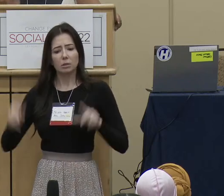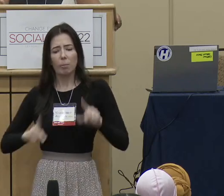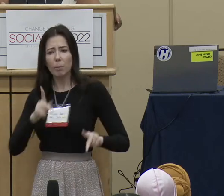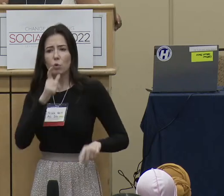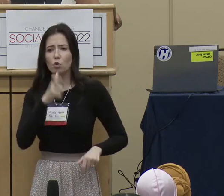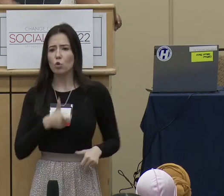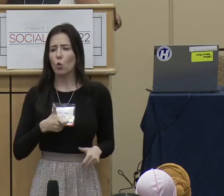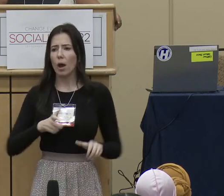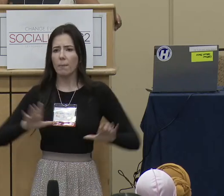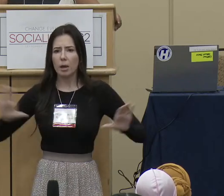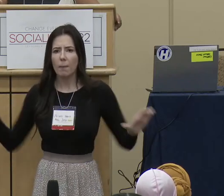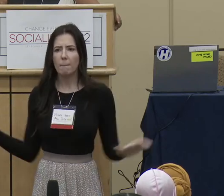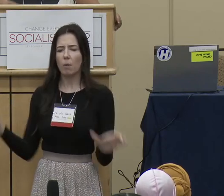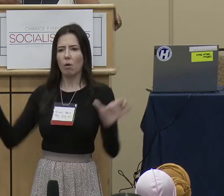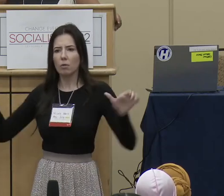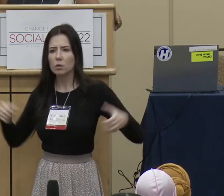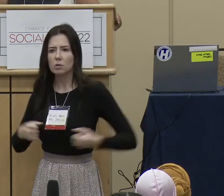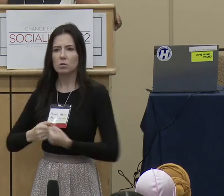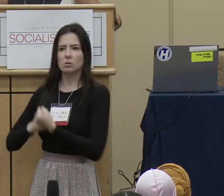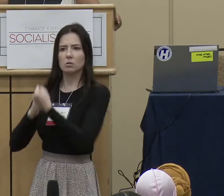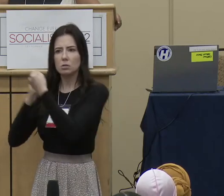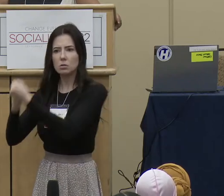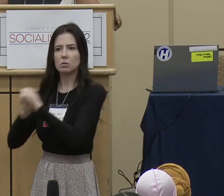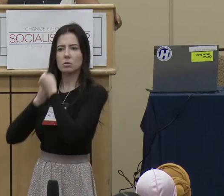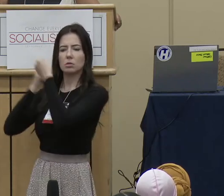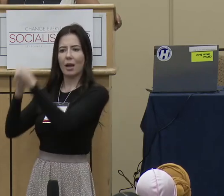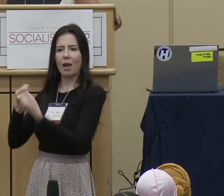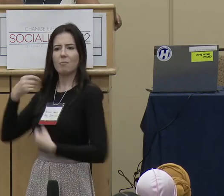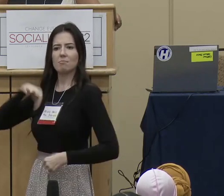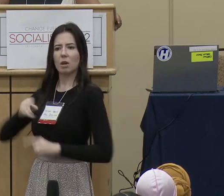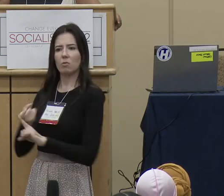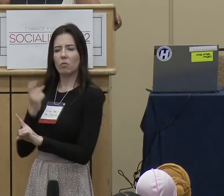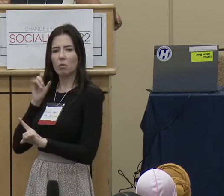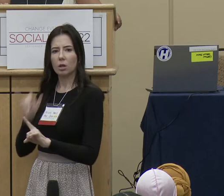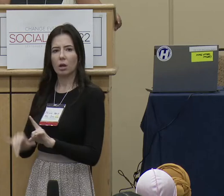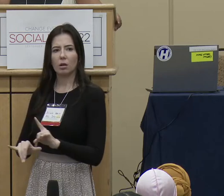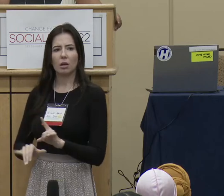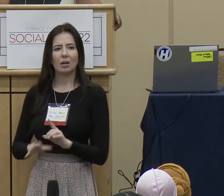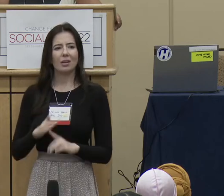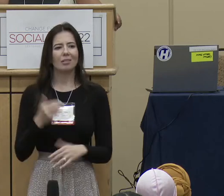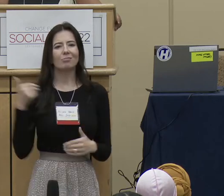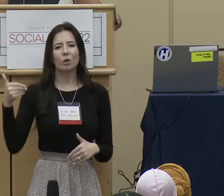the concerns and the seriousness of this moment in the minds of people who have propelled it forward, defended